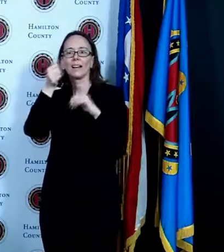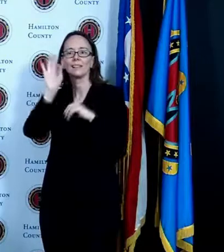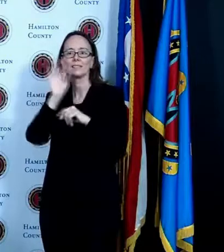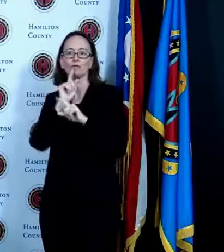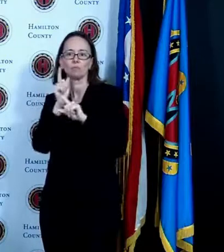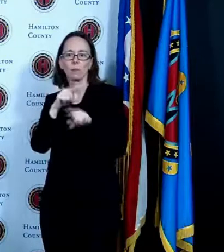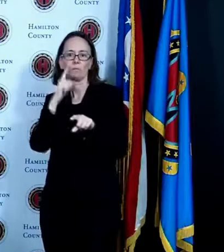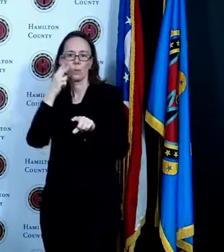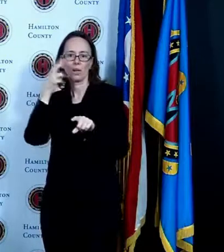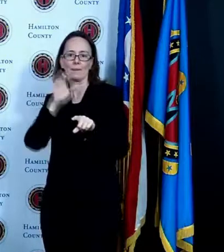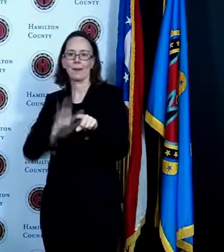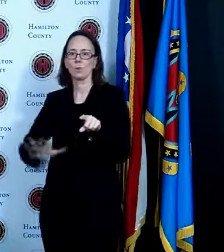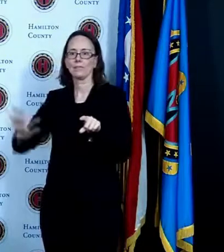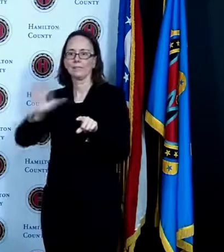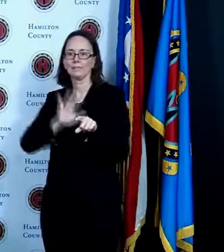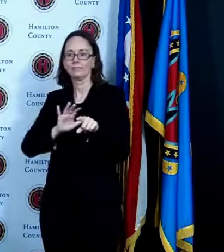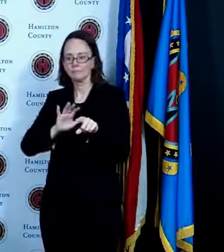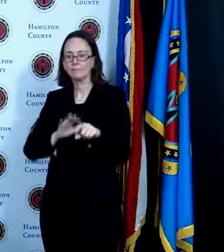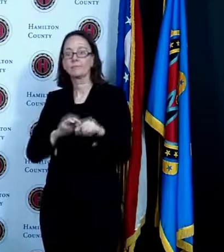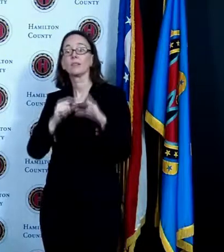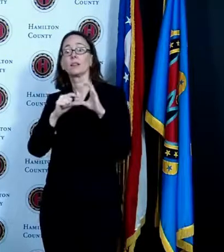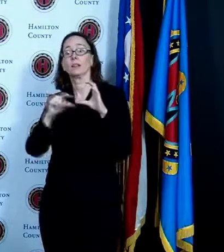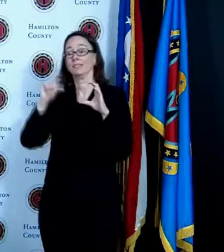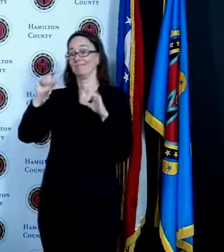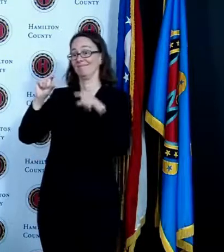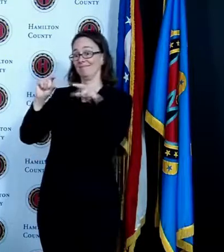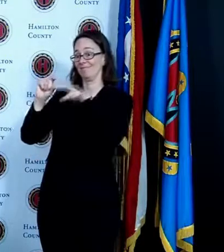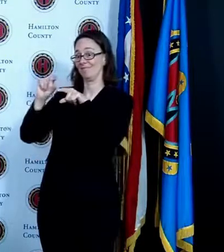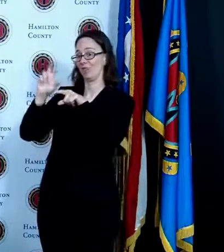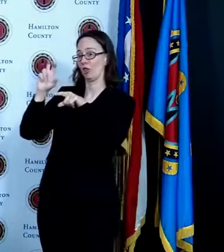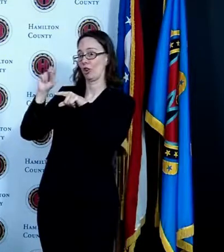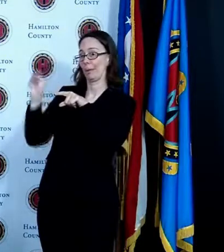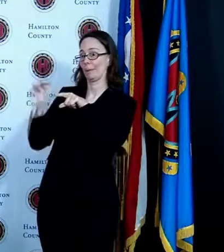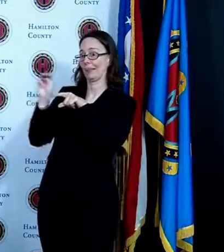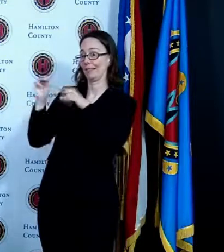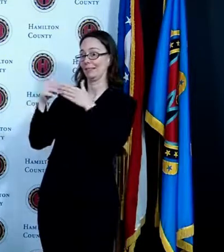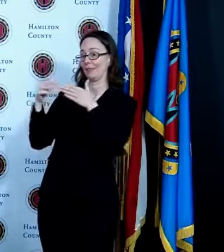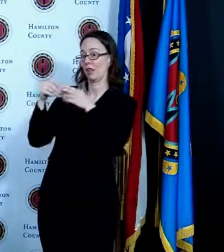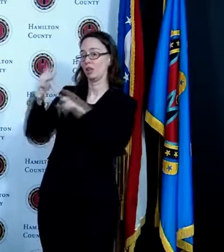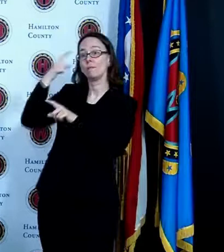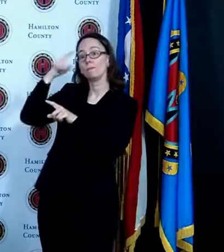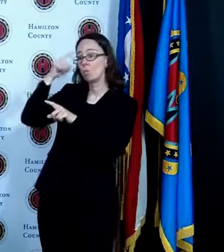30 million dollars or help to local governments all 49 jurisdictions in